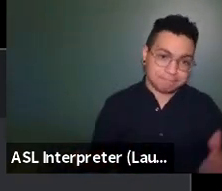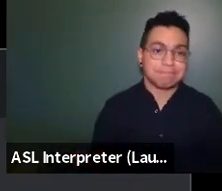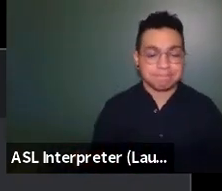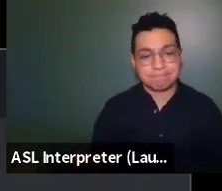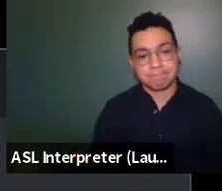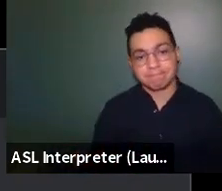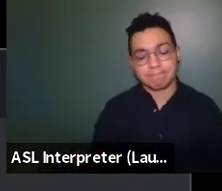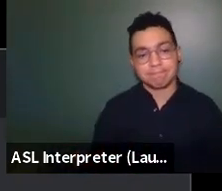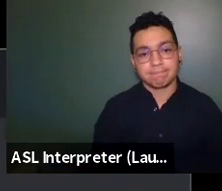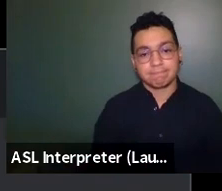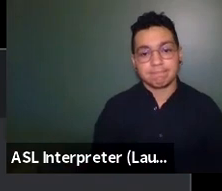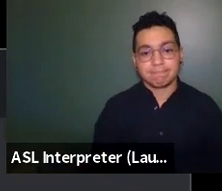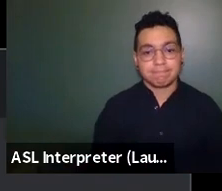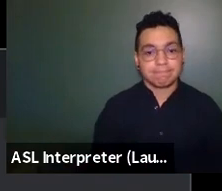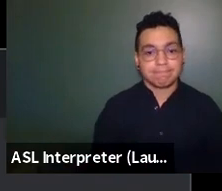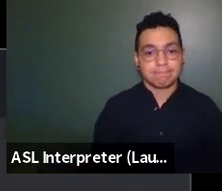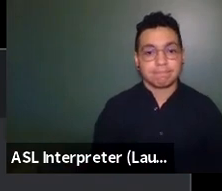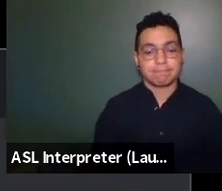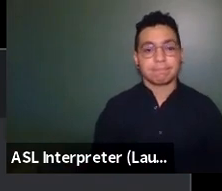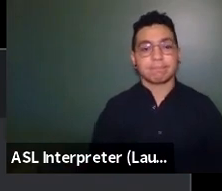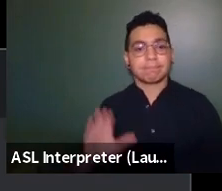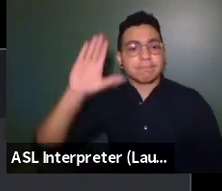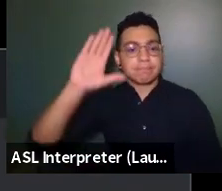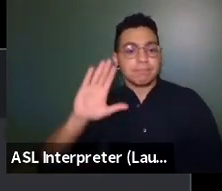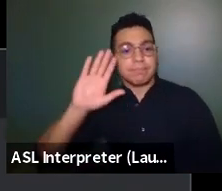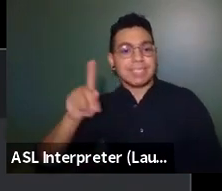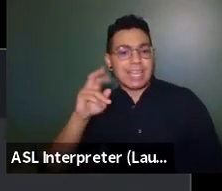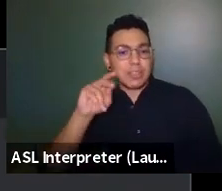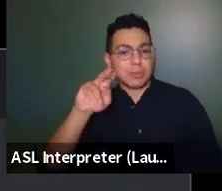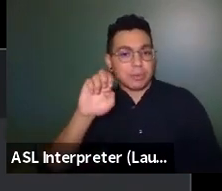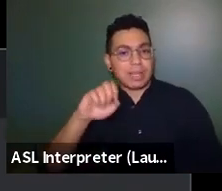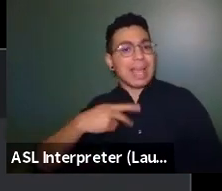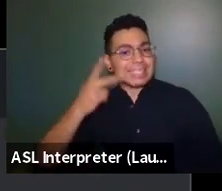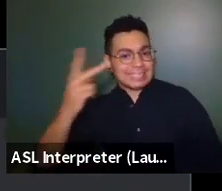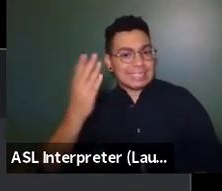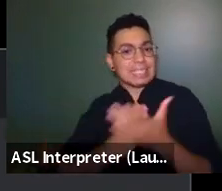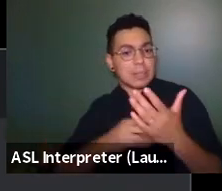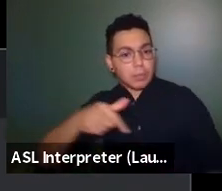ESD 112 - Kristina Wambold: Katherine I'm seeing some questions in the Q&A around